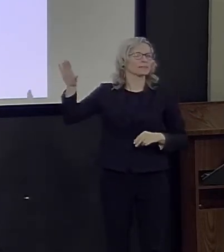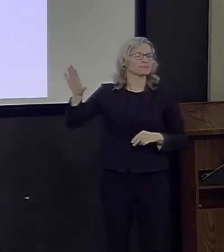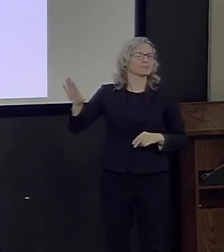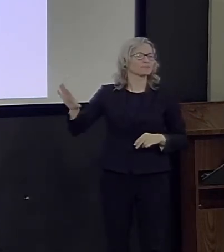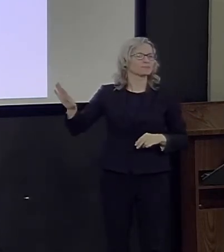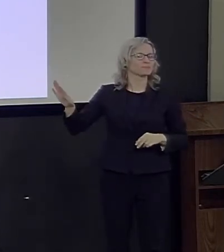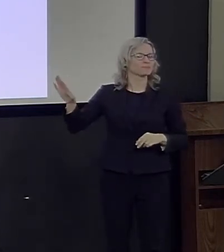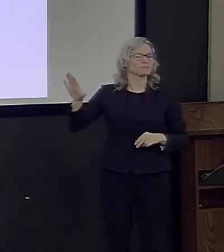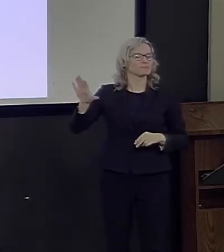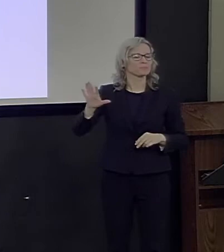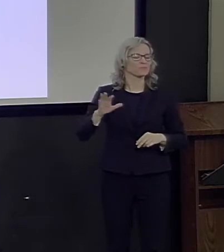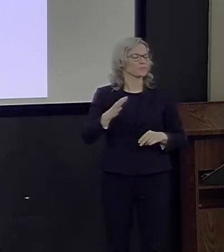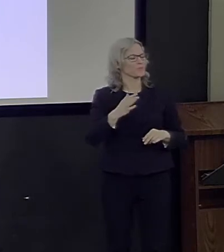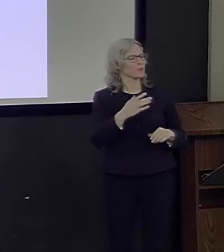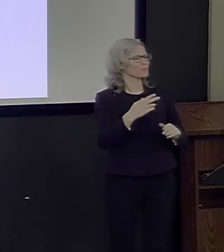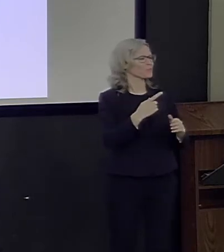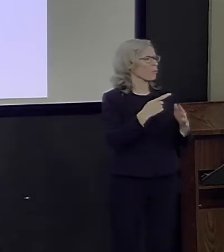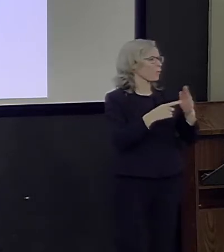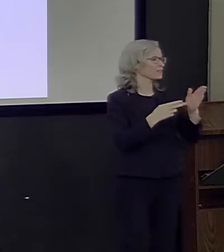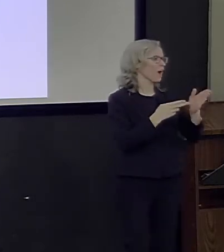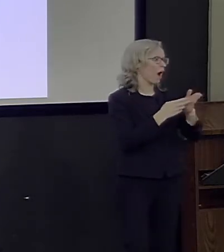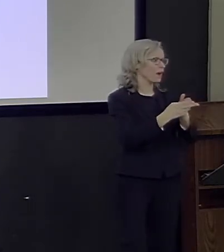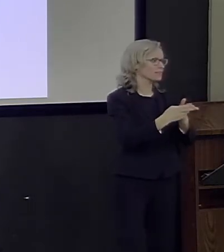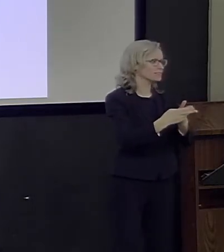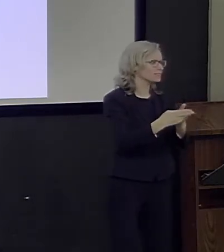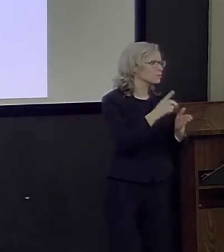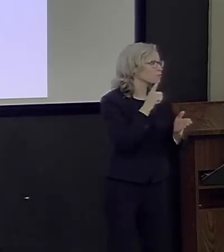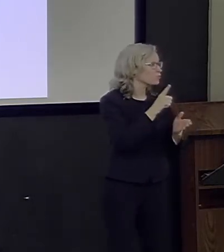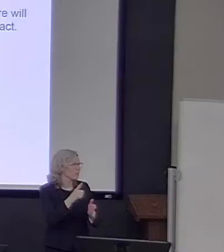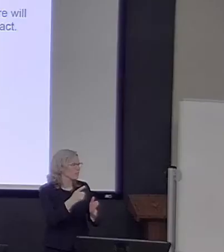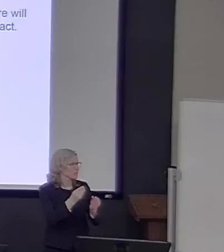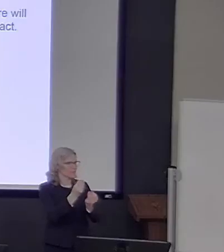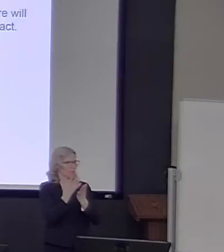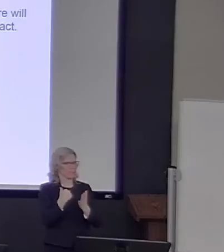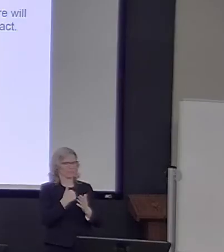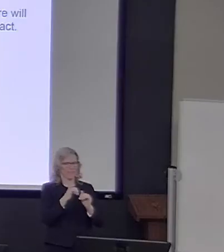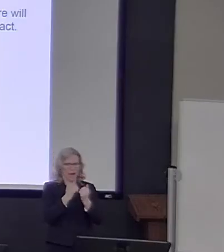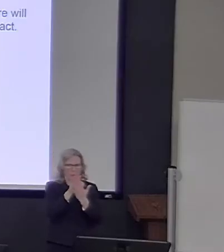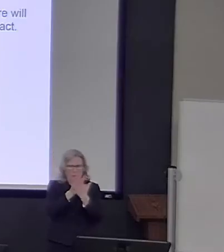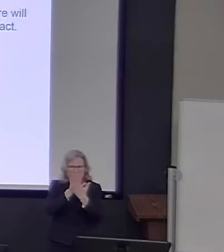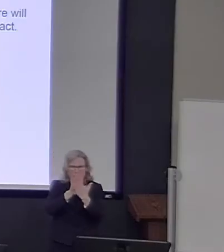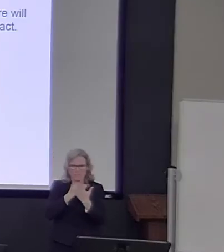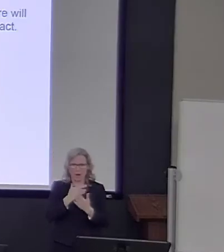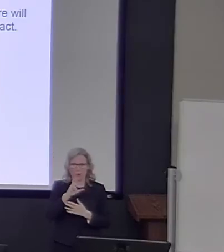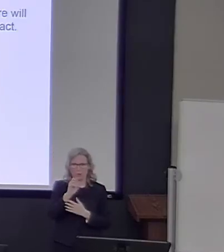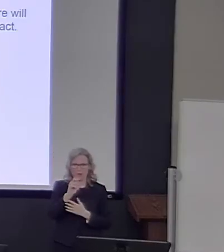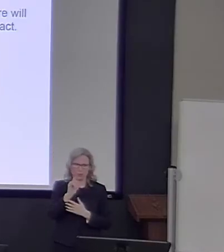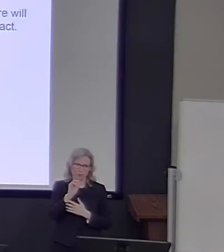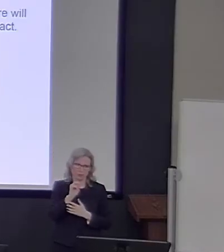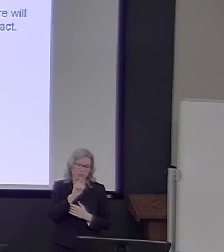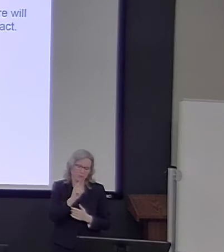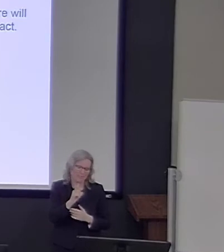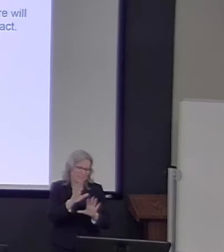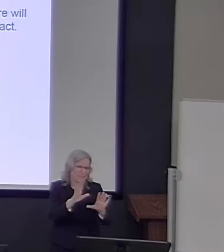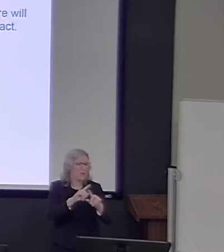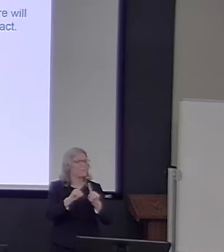as sort of the honesty picture. It tells us how fuzzy our resolution really is, but the areas that are involved